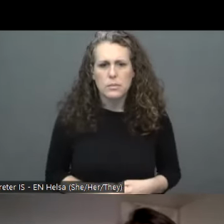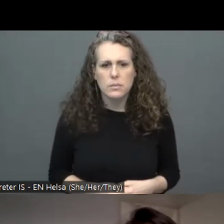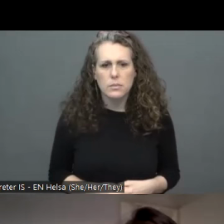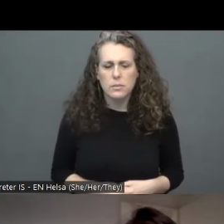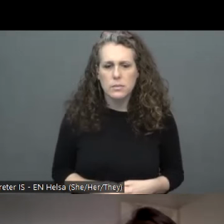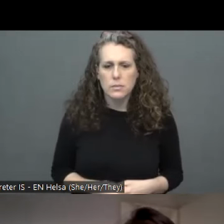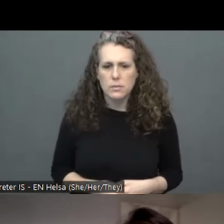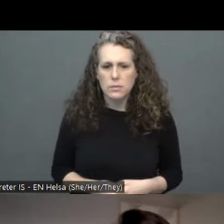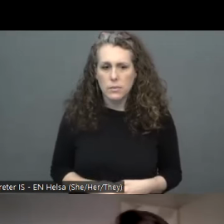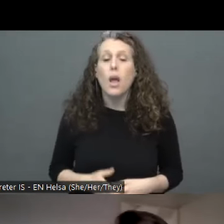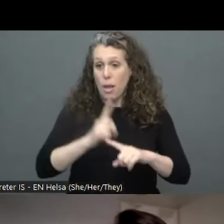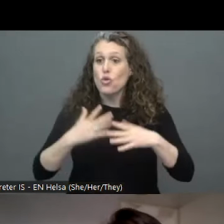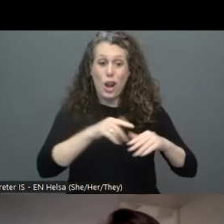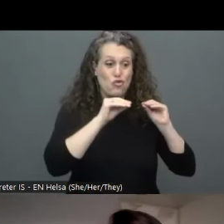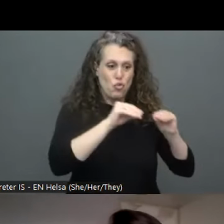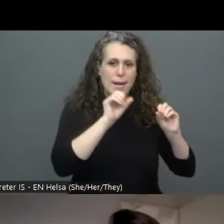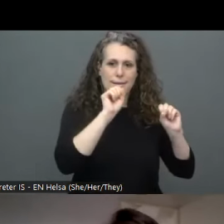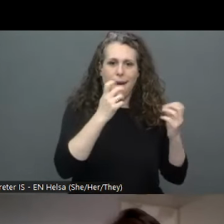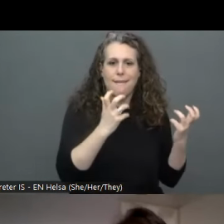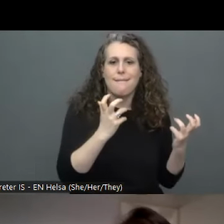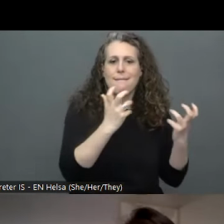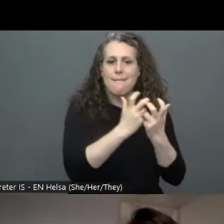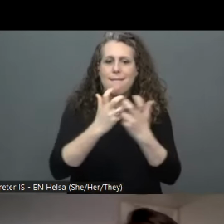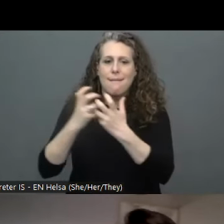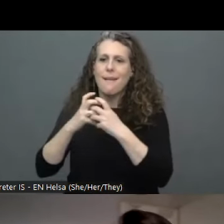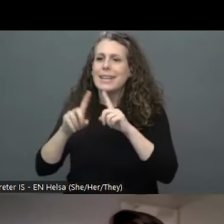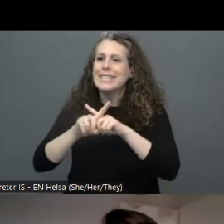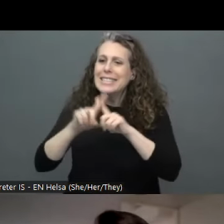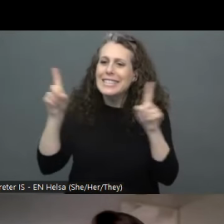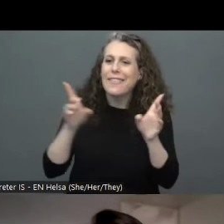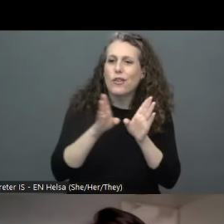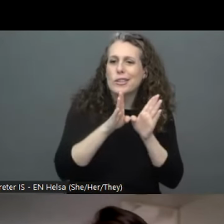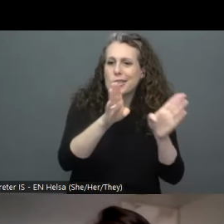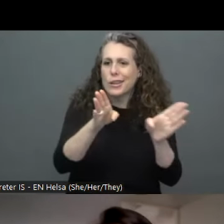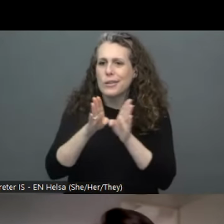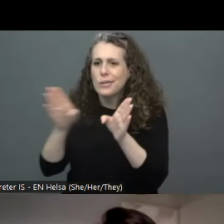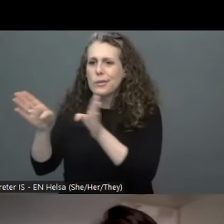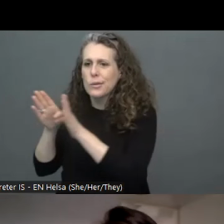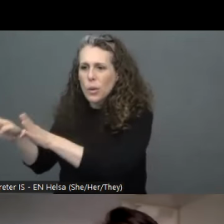so we can start building a repository to have a training so the actors that